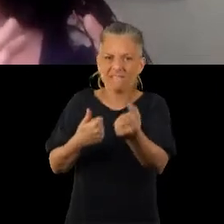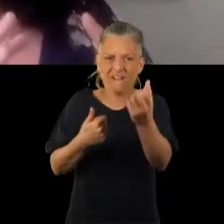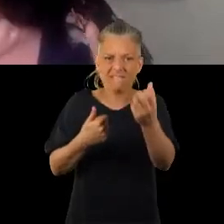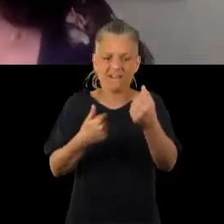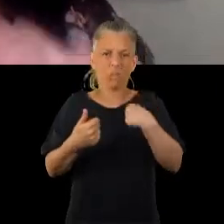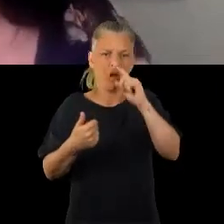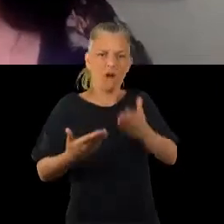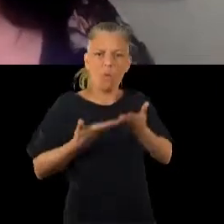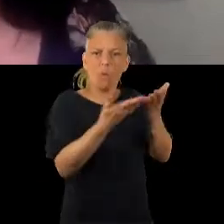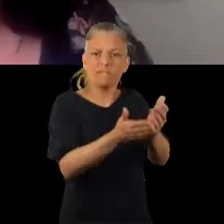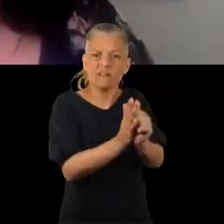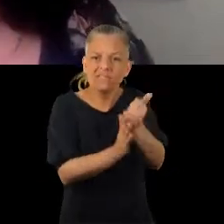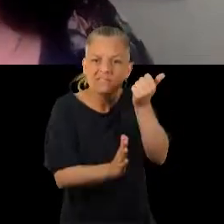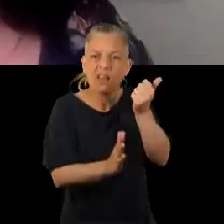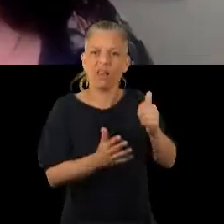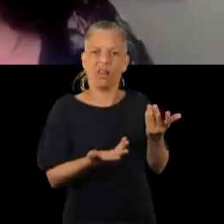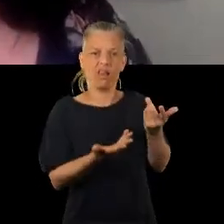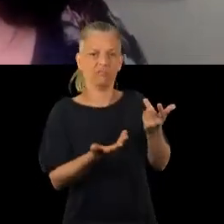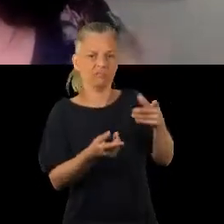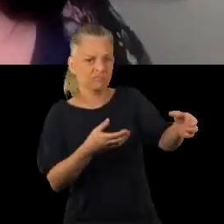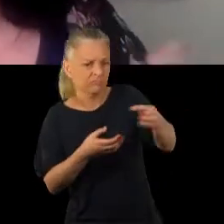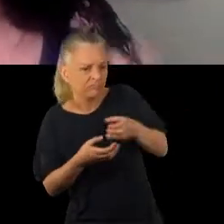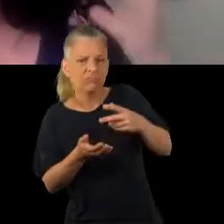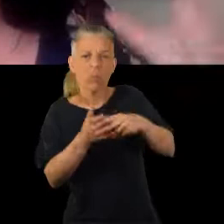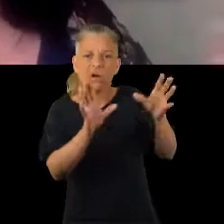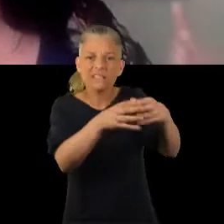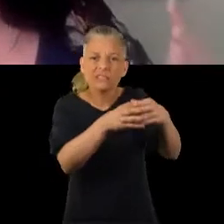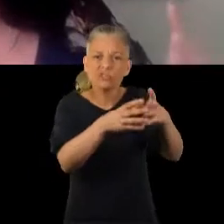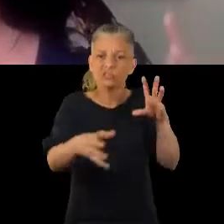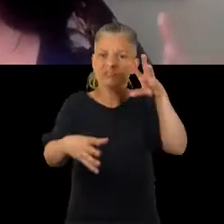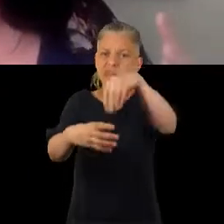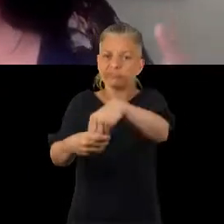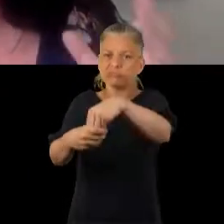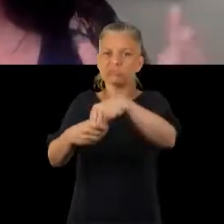is. So when we deliver training for peers, the first chunk of our training is: this is